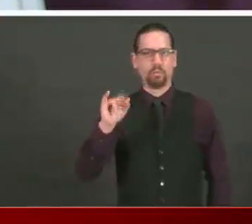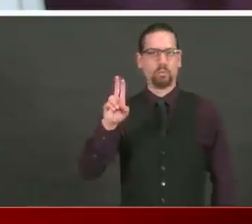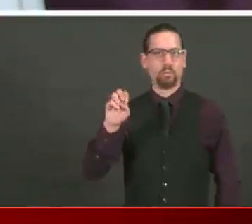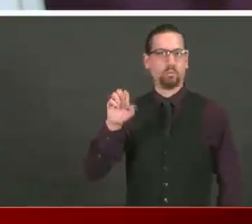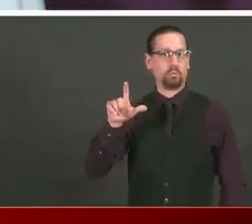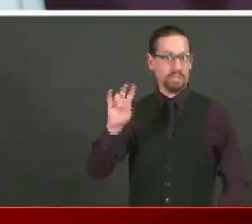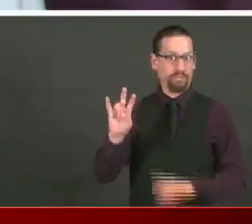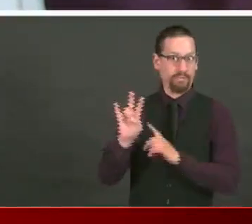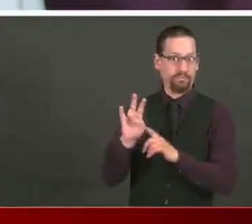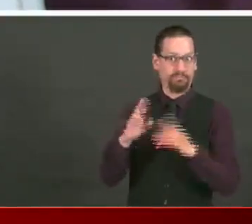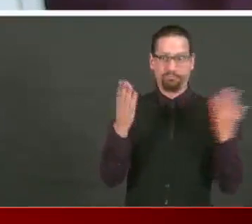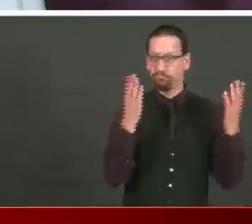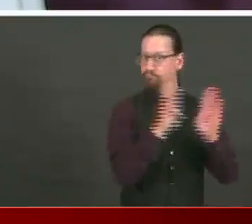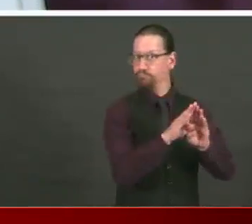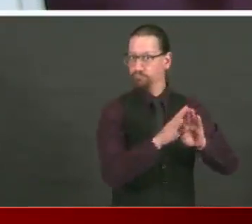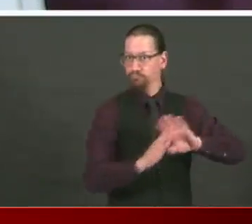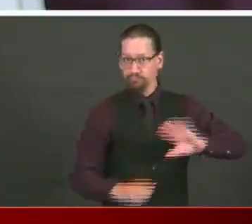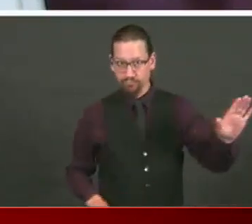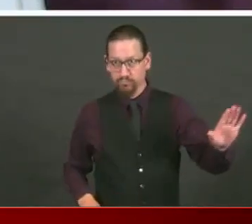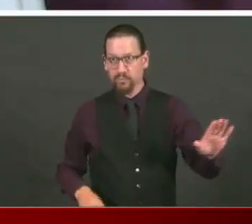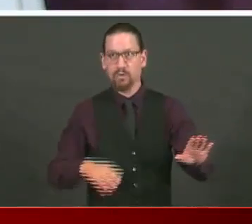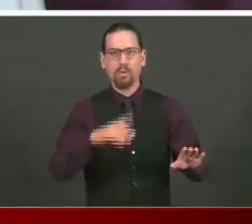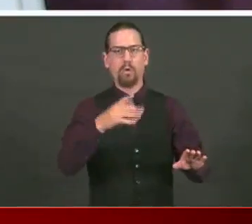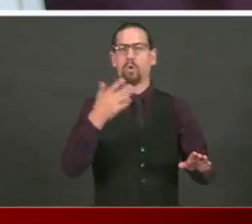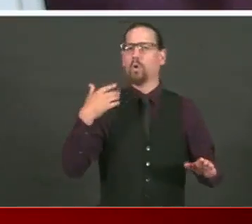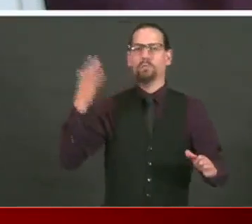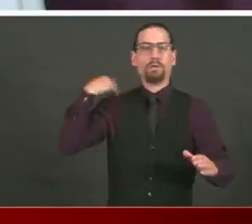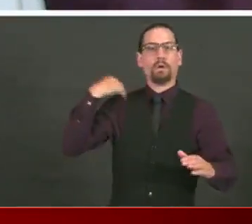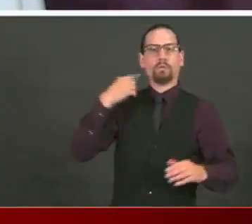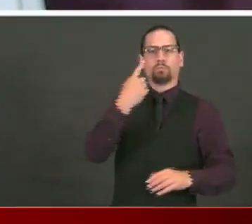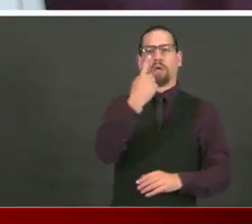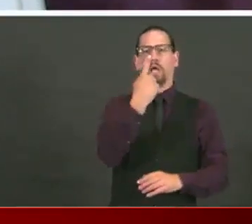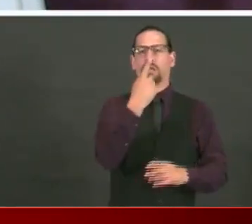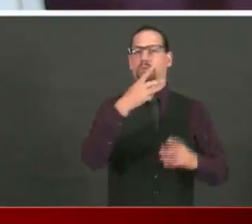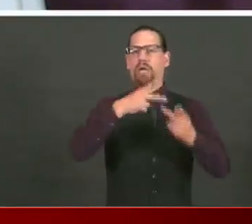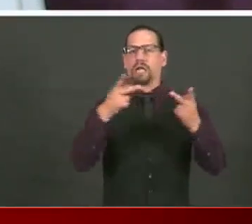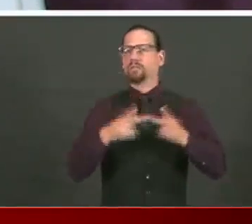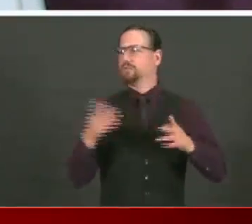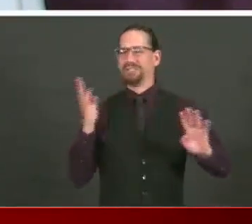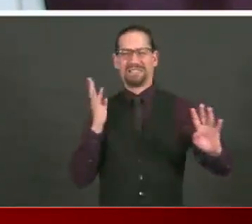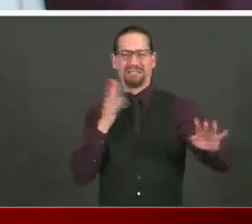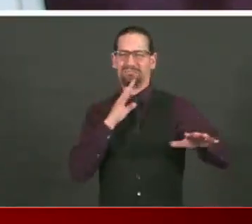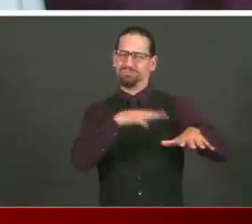HUNDRED PEOPLE A DAY. WE HAVE BEEN SLOWLY DECLINING.